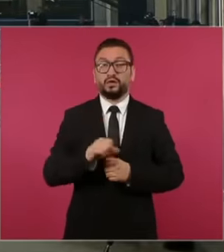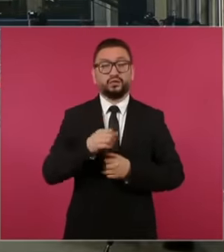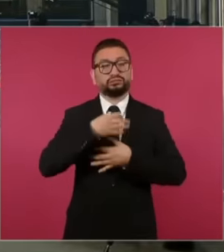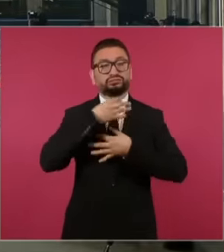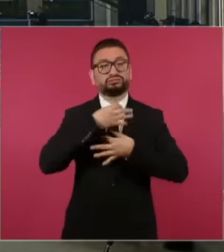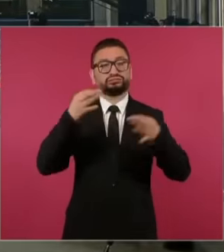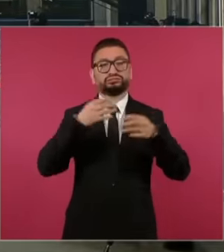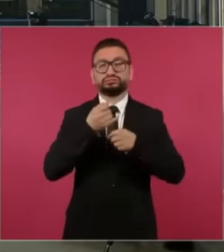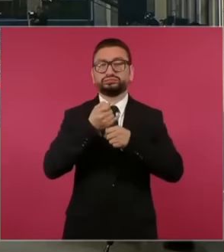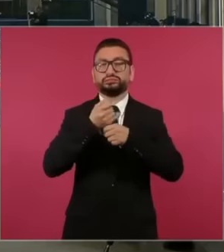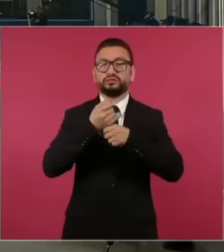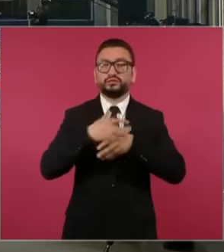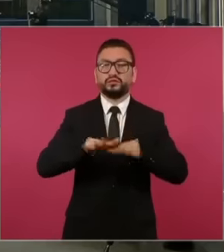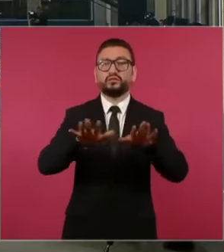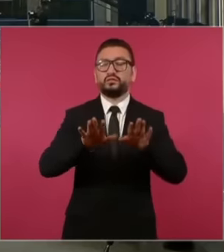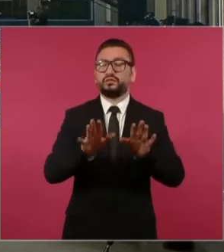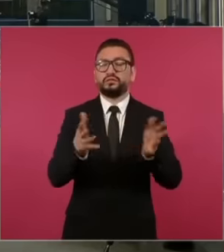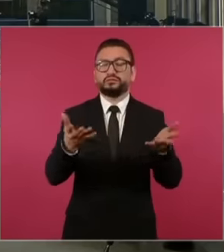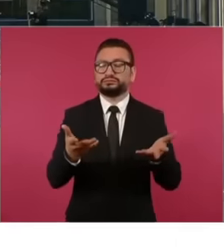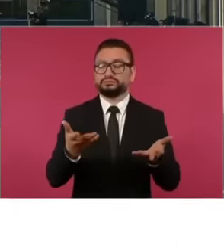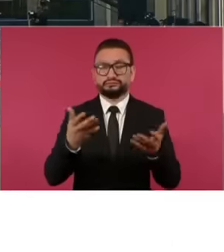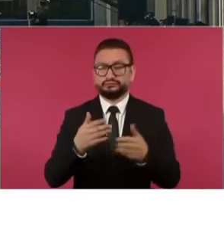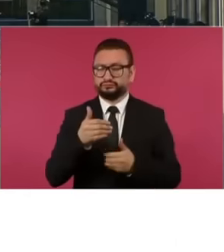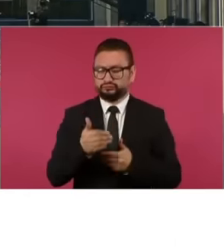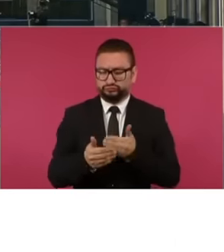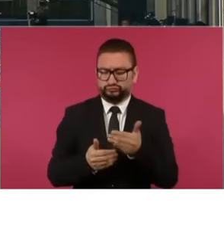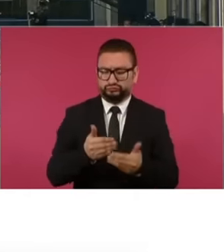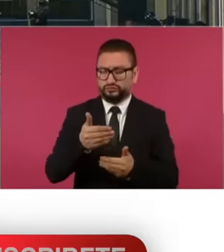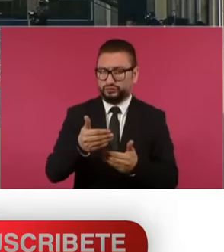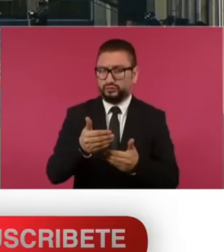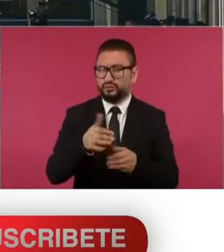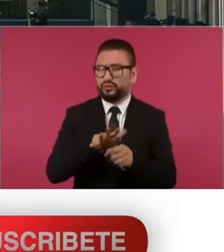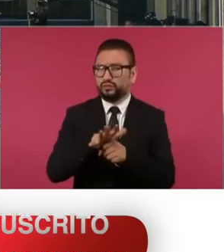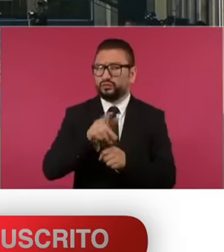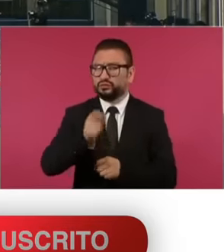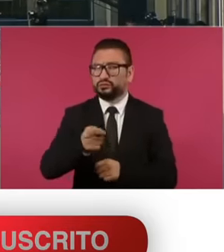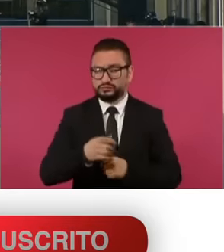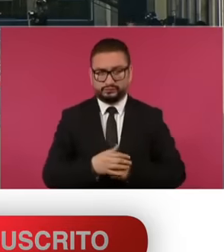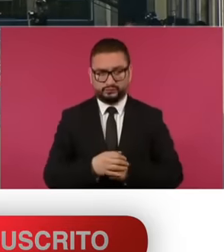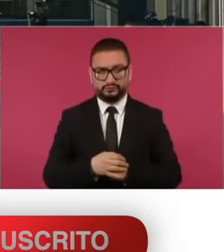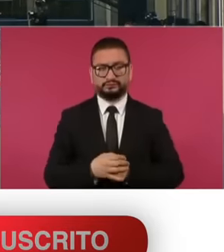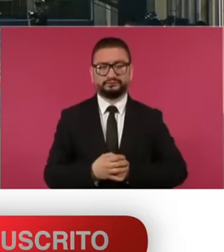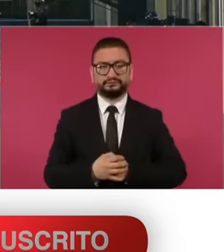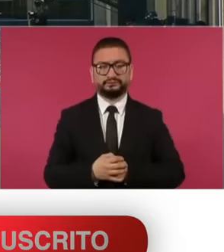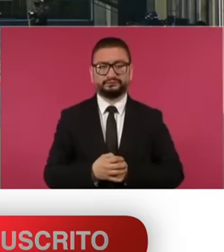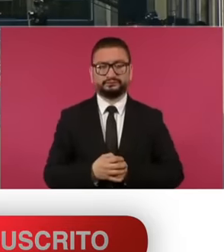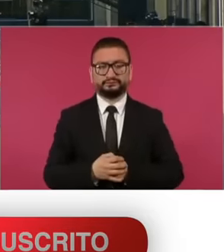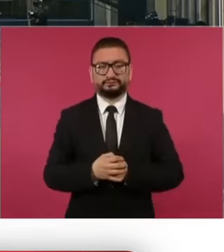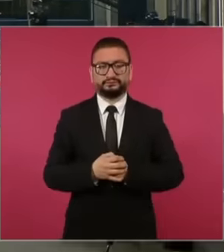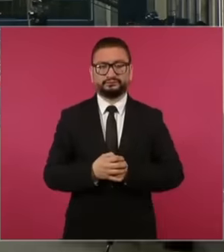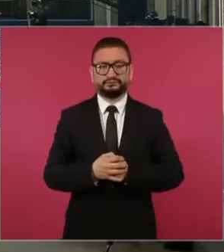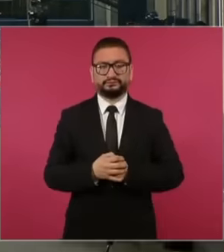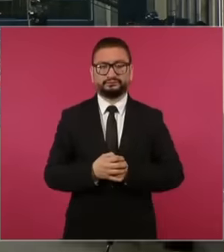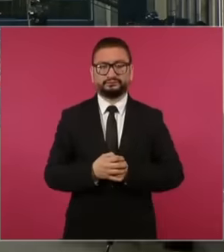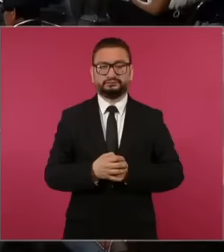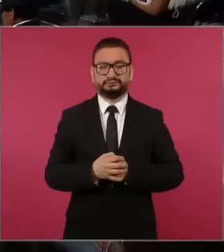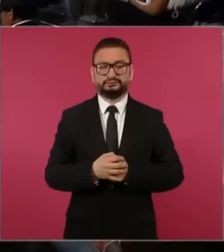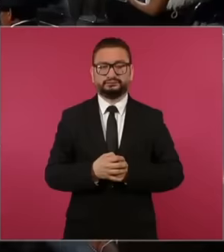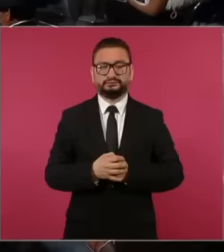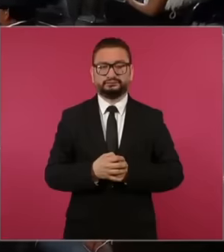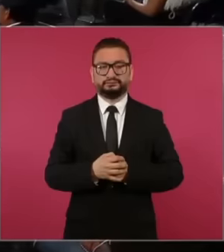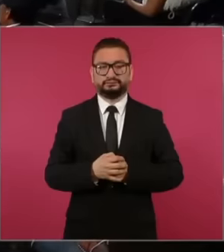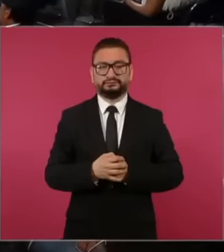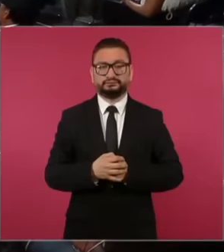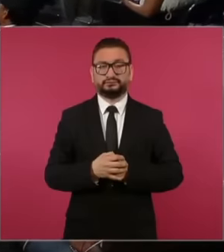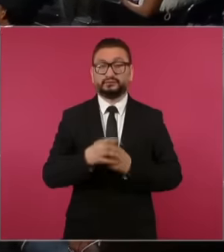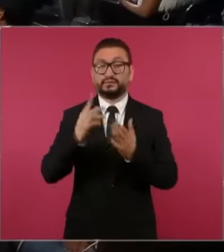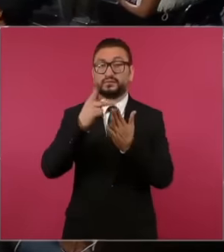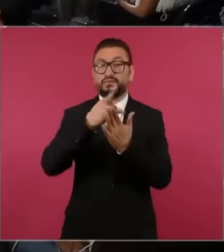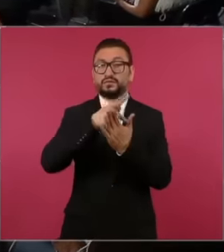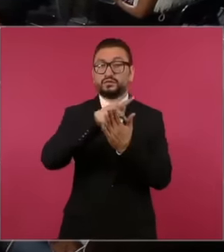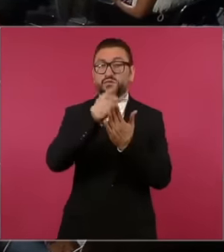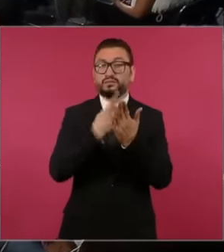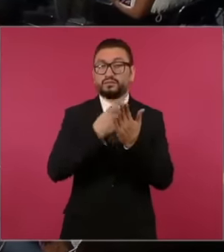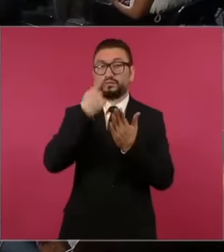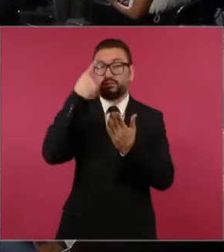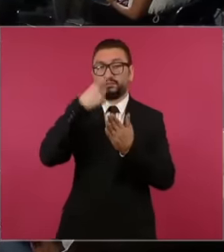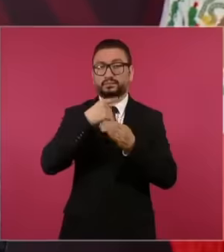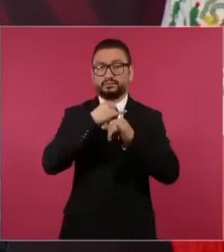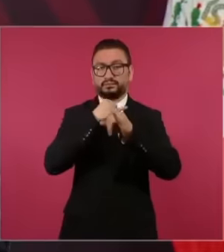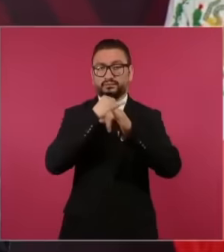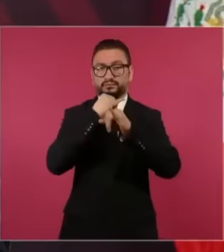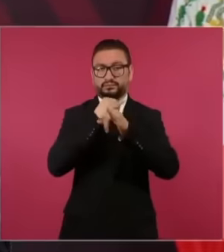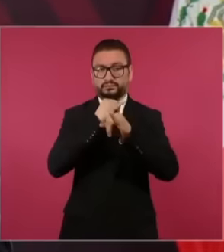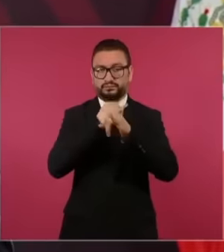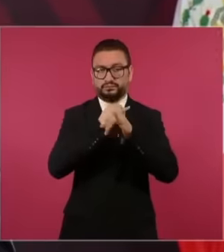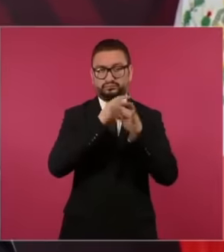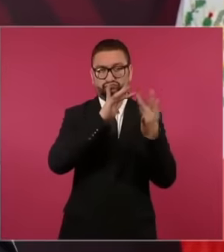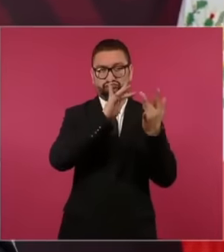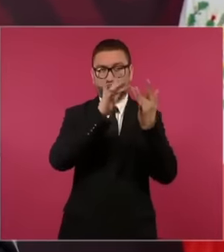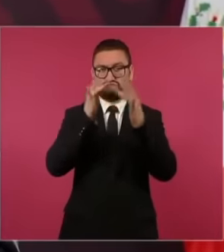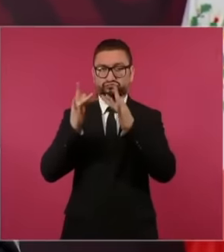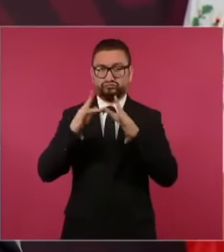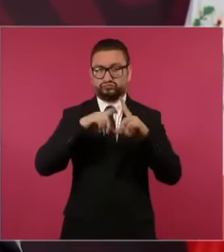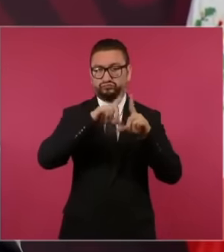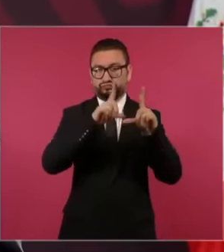how progress has been made in the internet connection program throughout the national territory. It was a